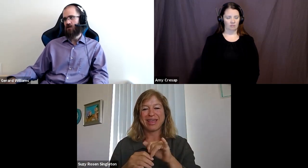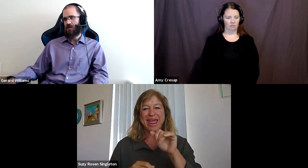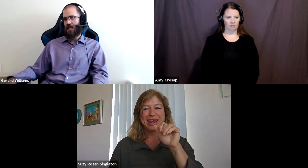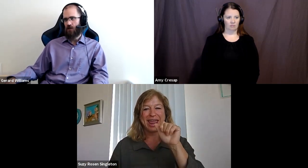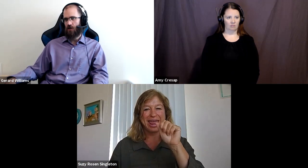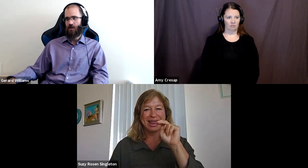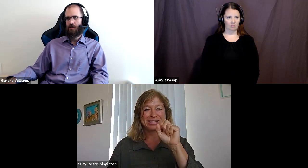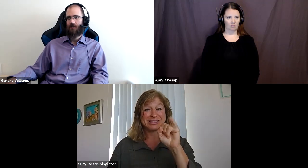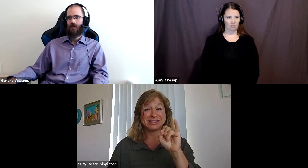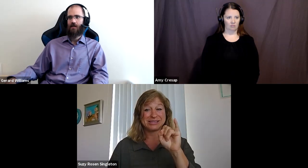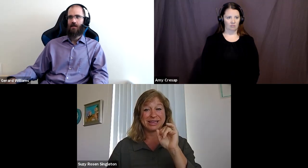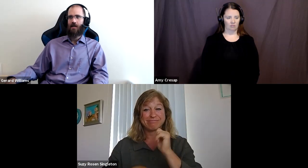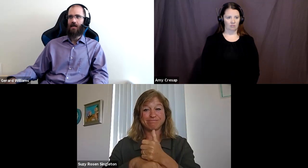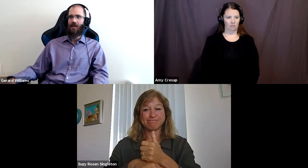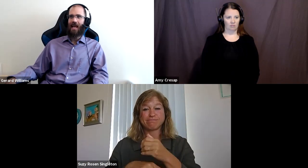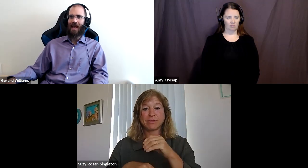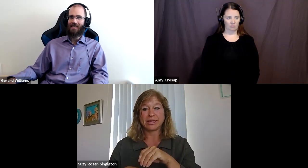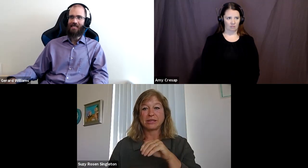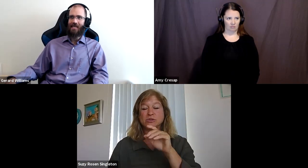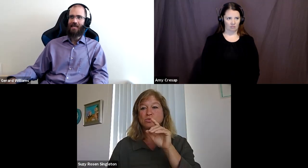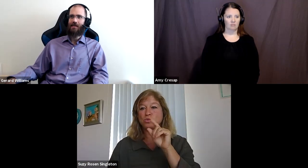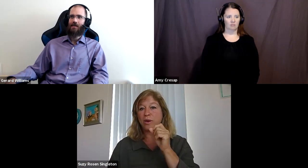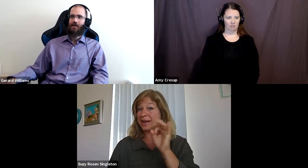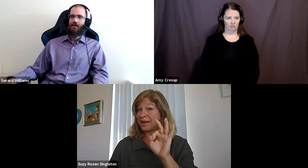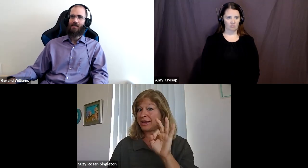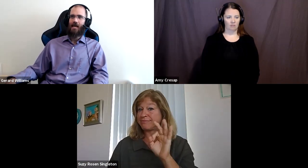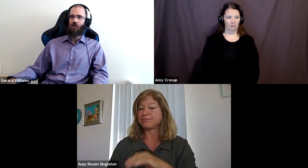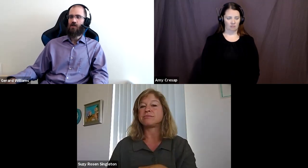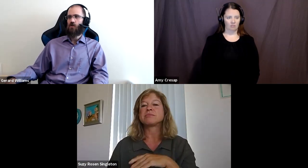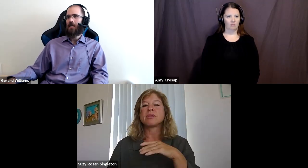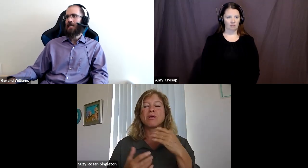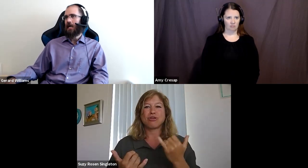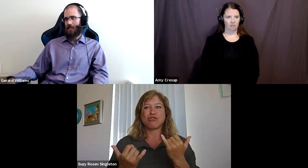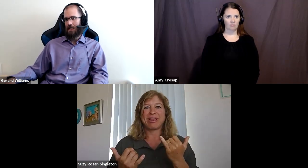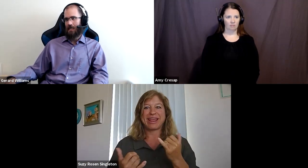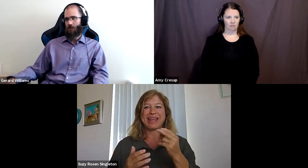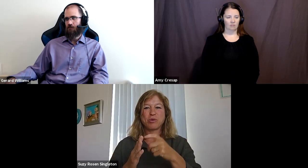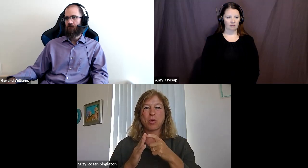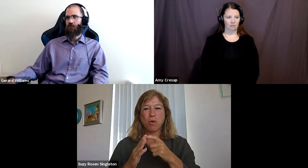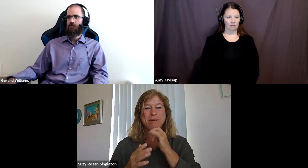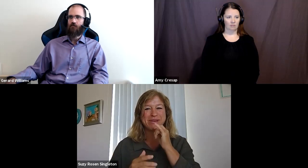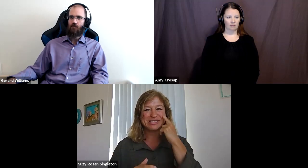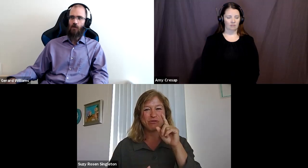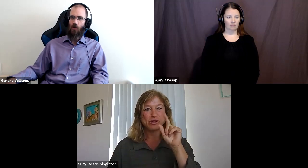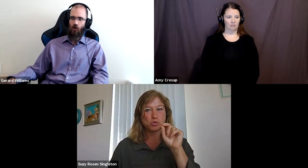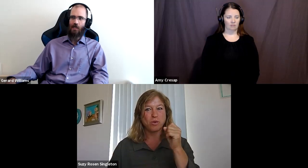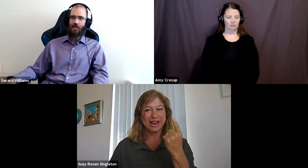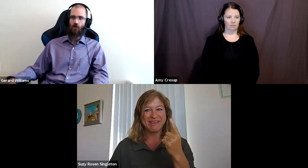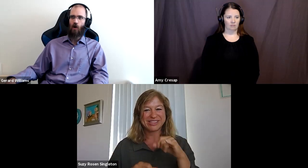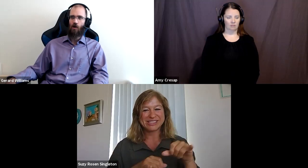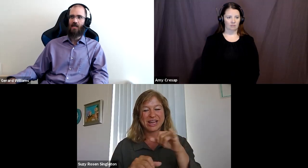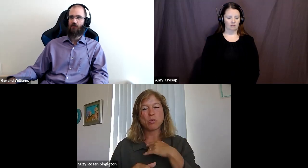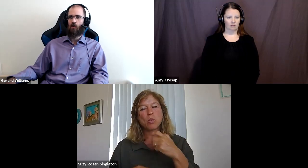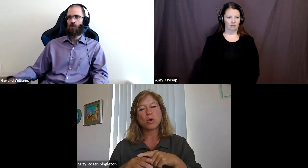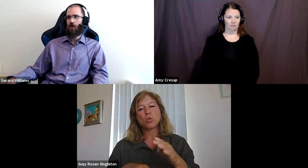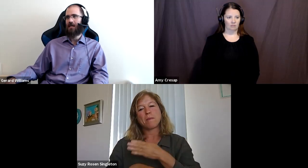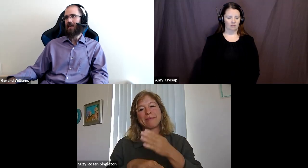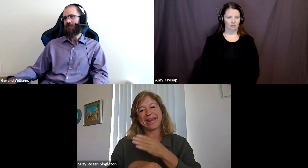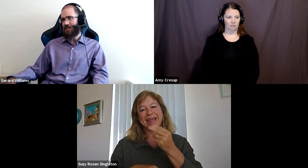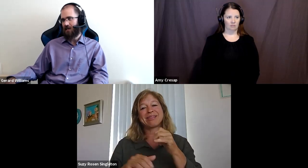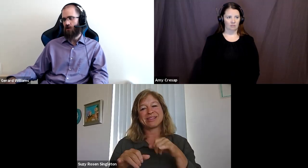standard that ANSI established in 2019. Currently the requirement is for 2011 standards